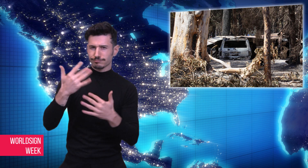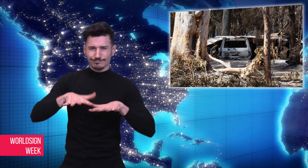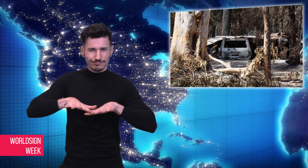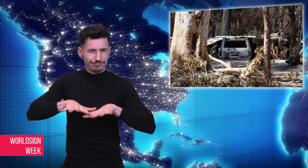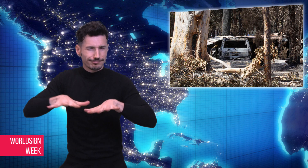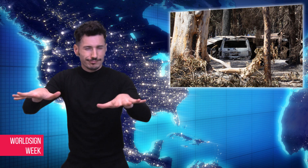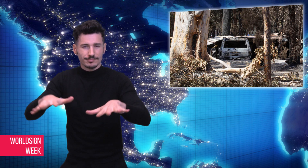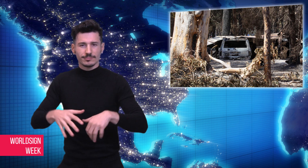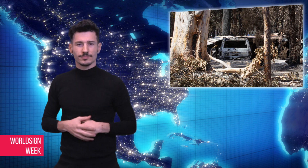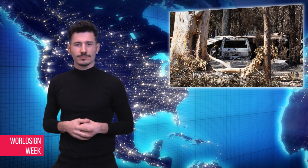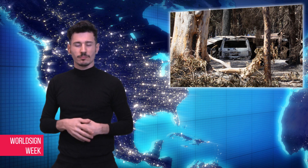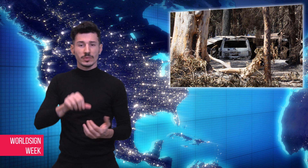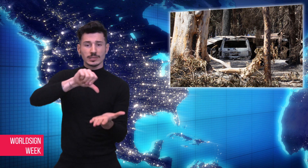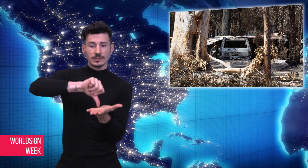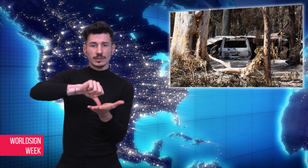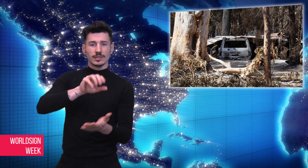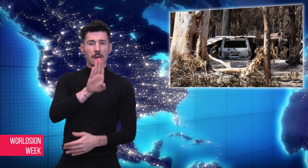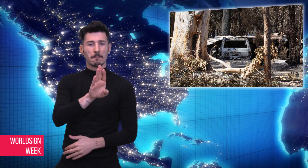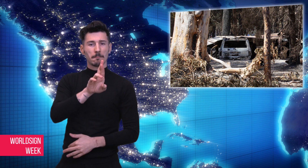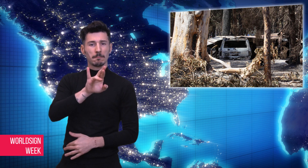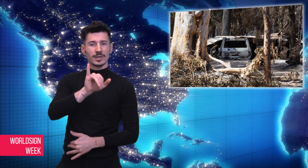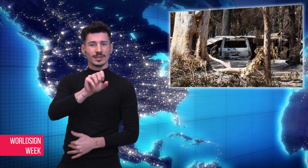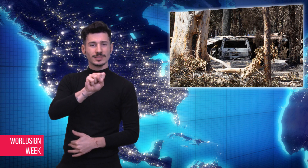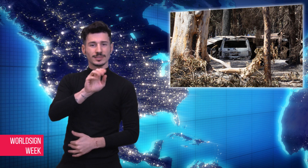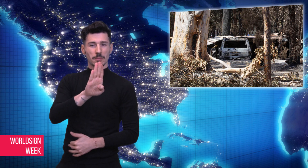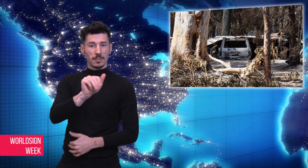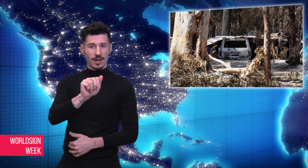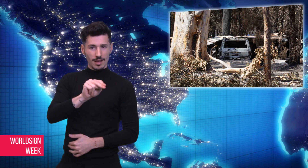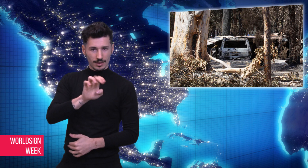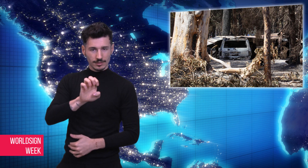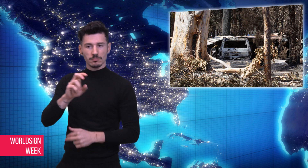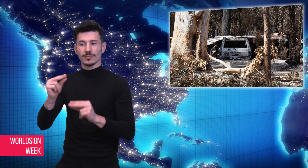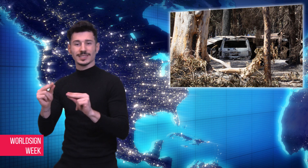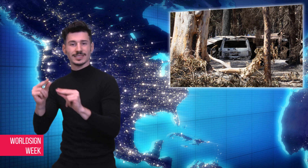It is now the most dangerous wildfire in